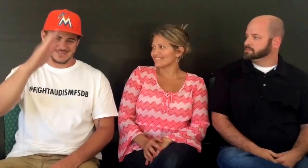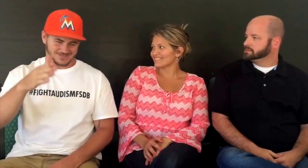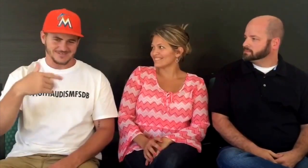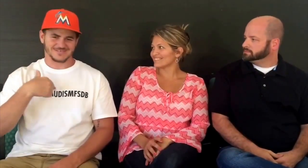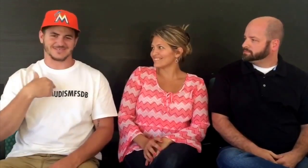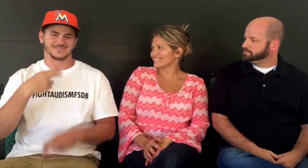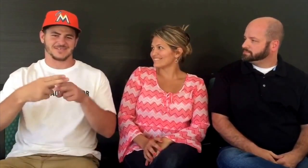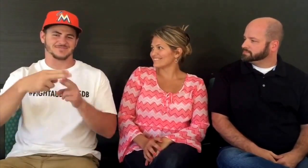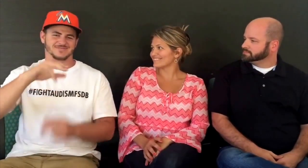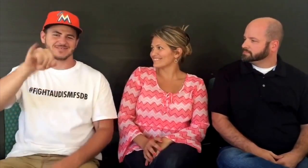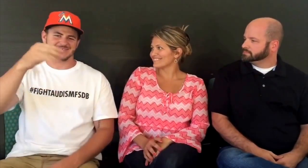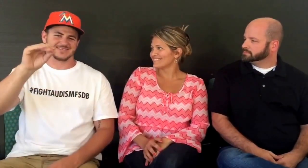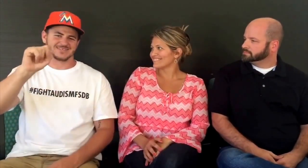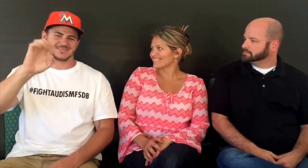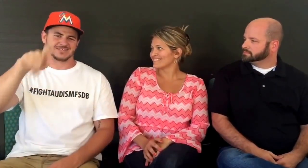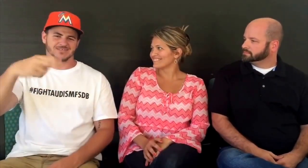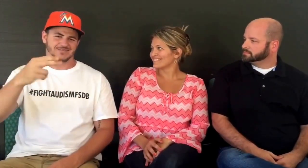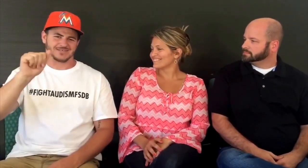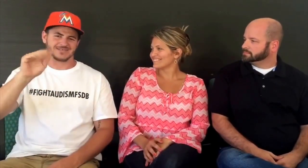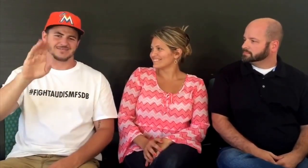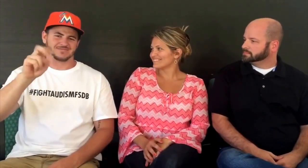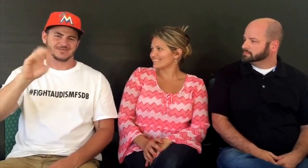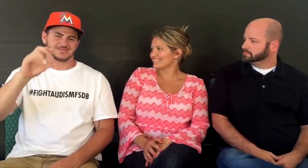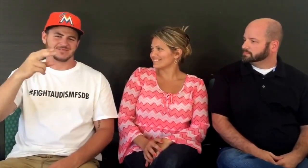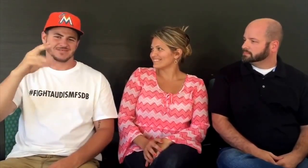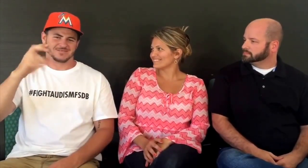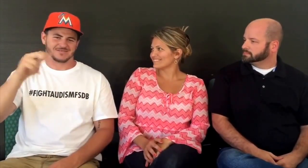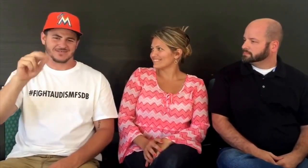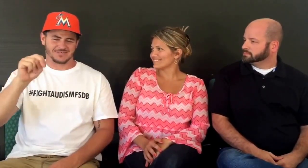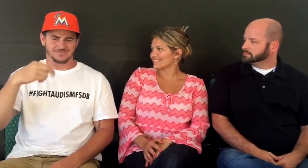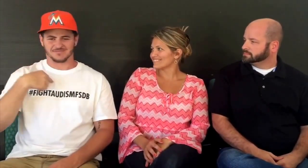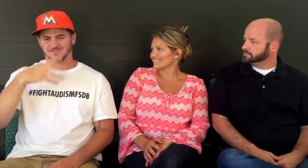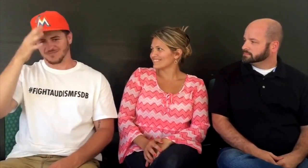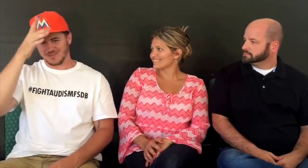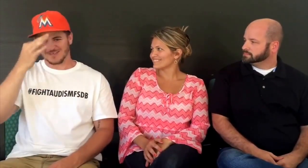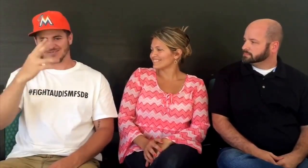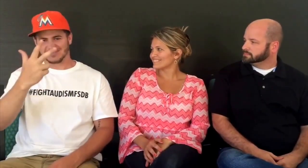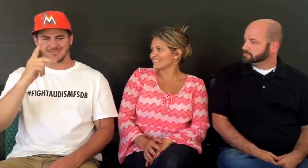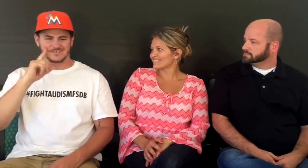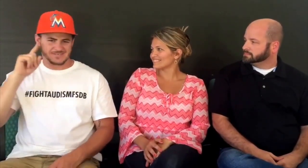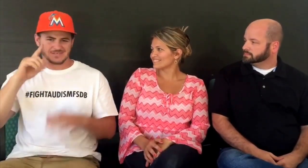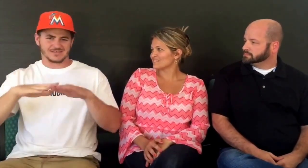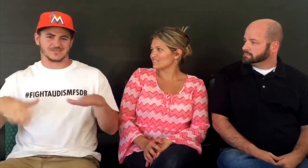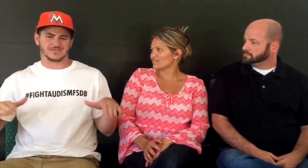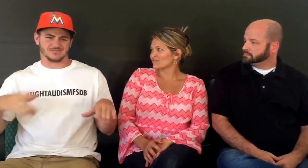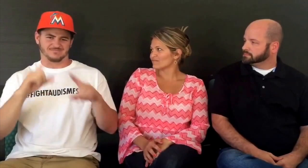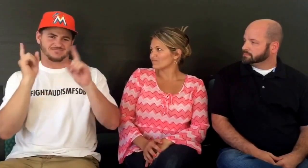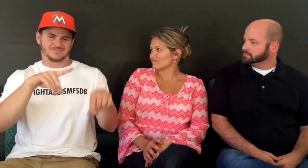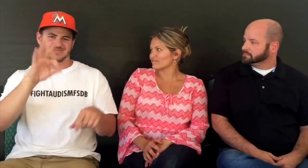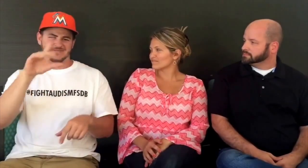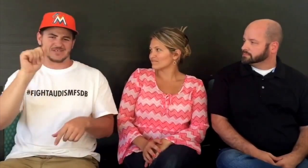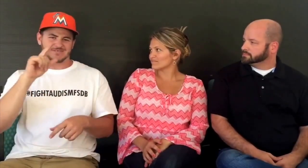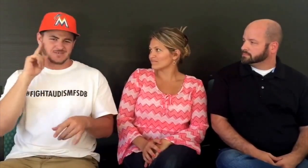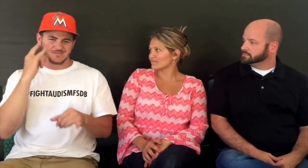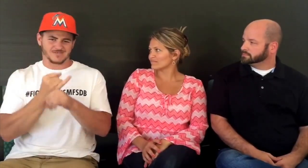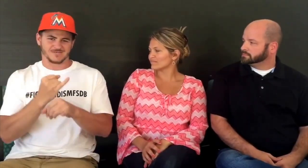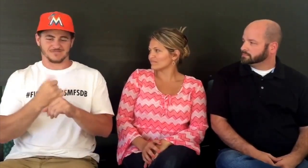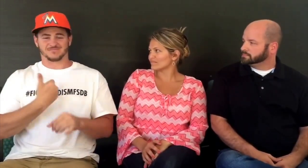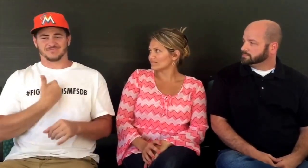Hi, my name is Joseph Abenchuchan. I am a father of three Deaf children who attend FSDB.